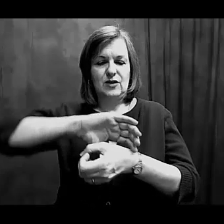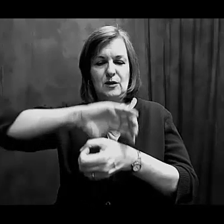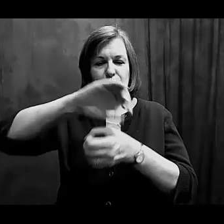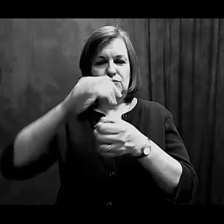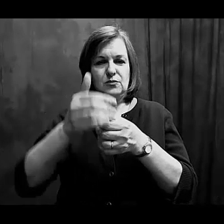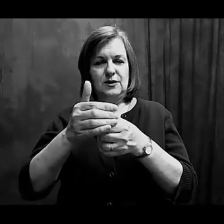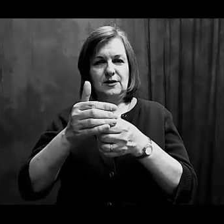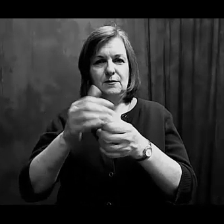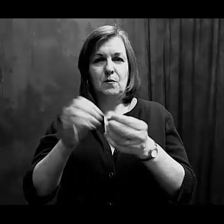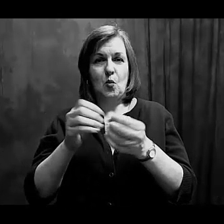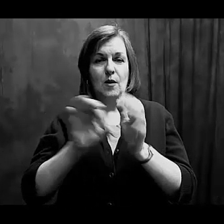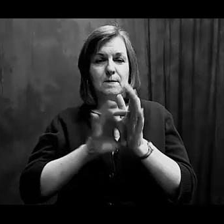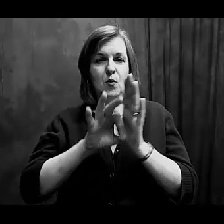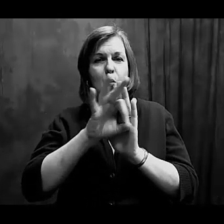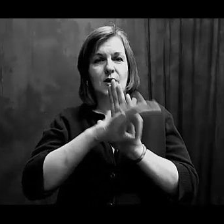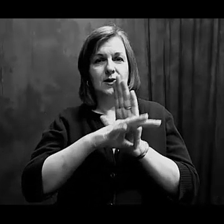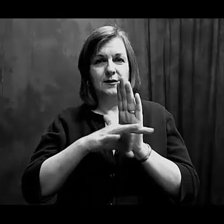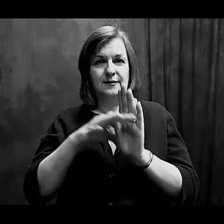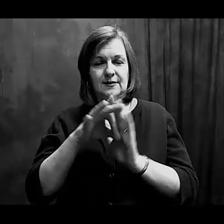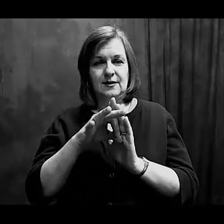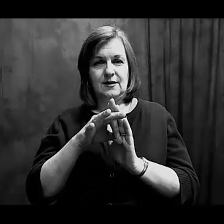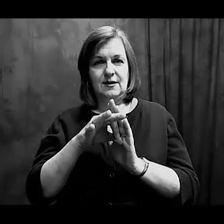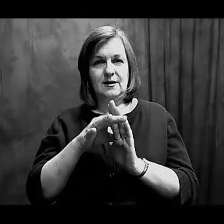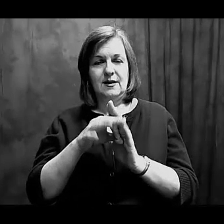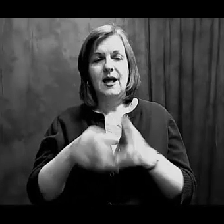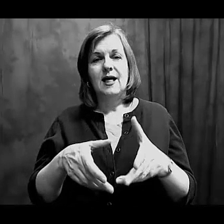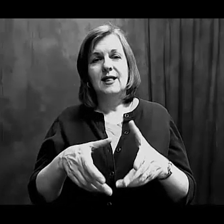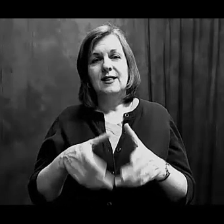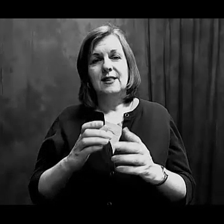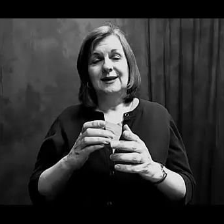from that standpoint having these more porous bones